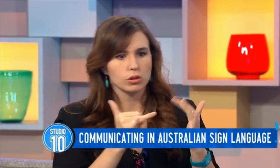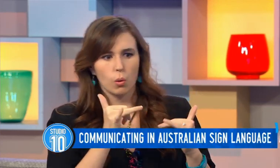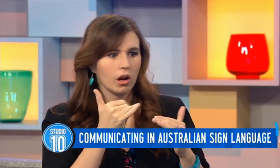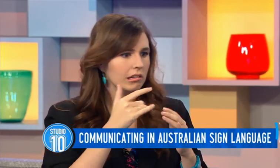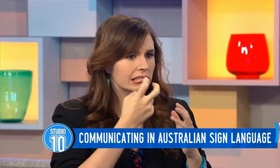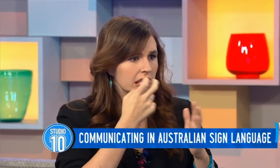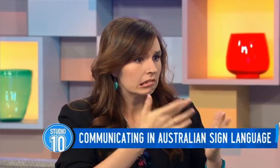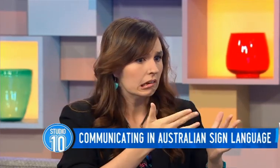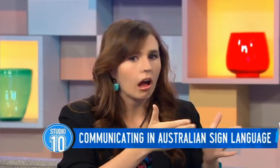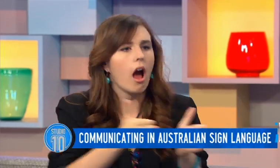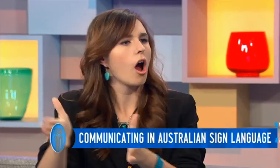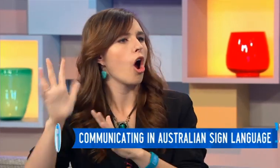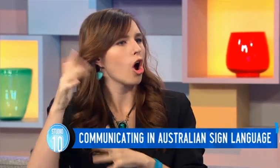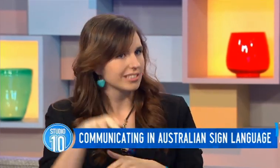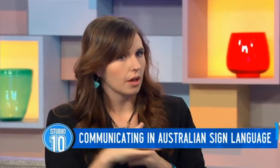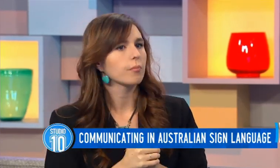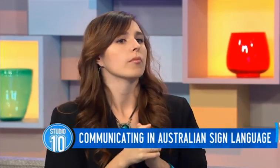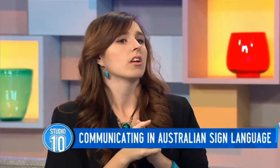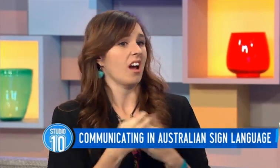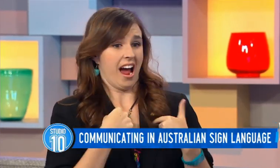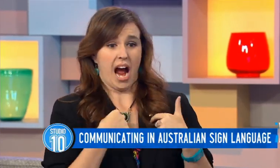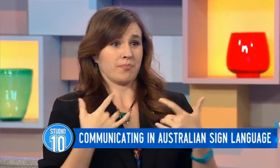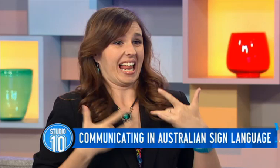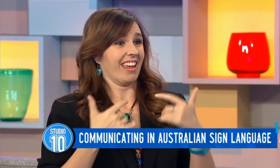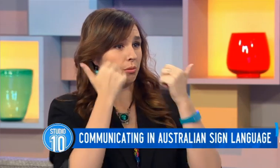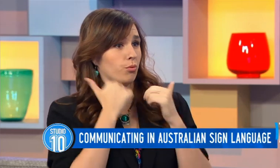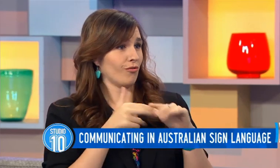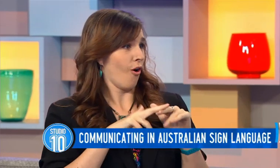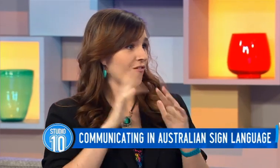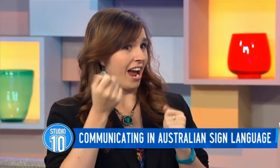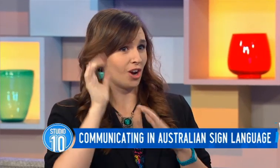People try technological devices, hearing aids and lip reading and oral language and so on